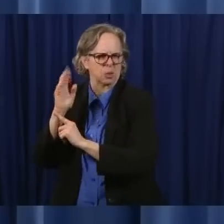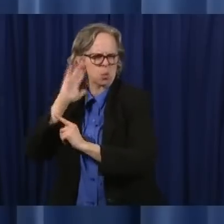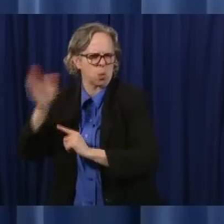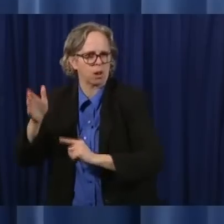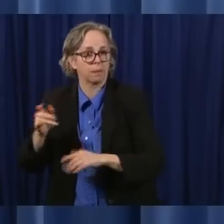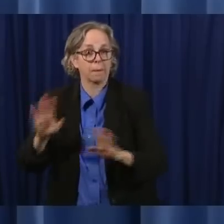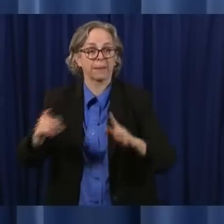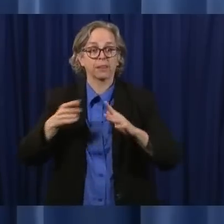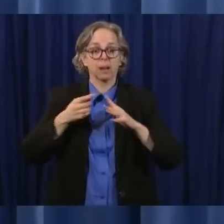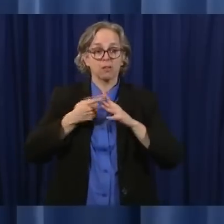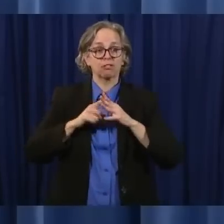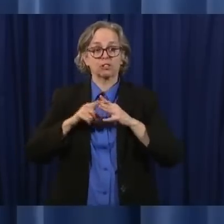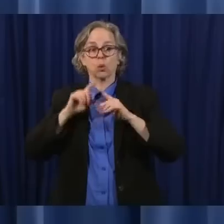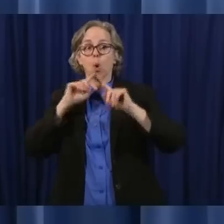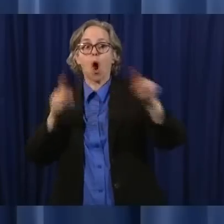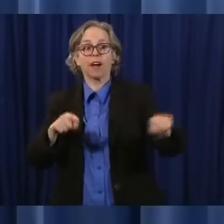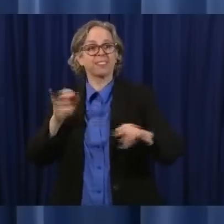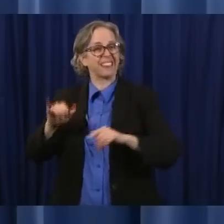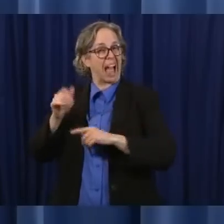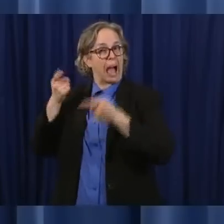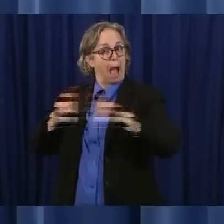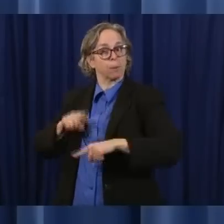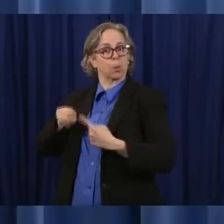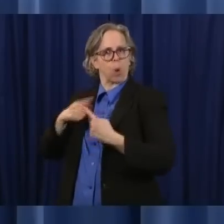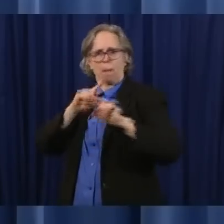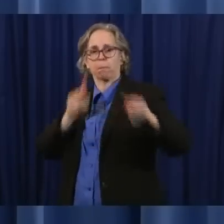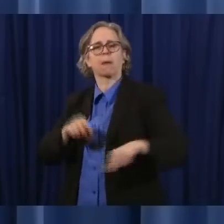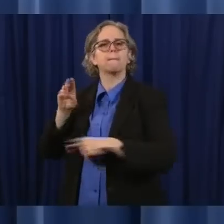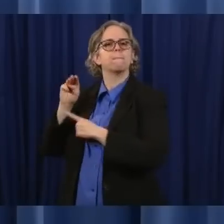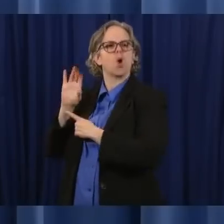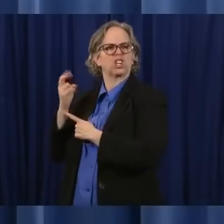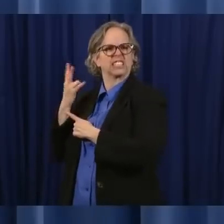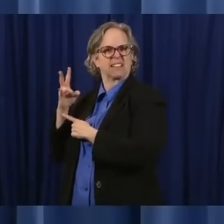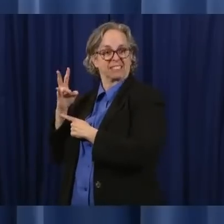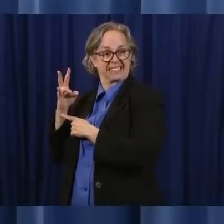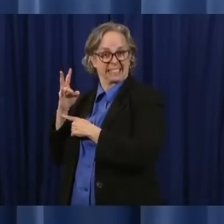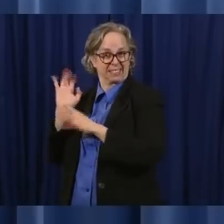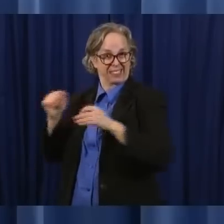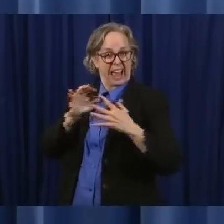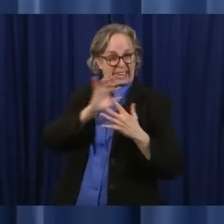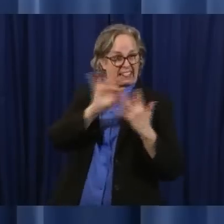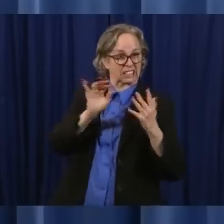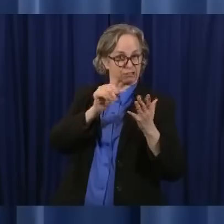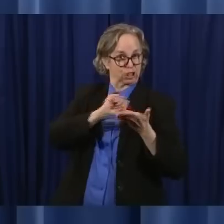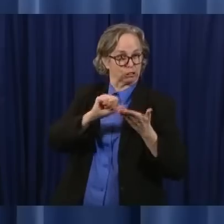ABOUT THIS ORDER THAT DR. ACTON IS ISSUING. AS I SAID ON MARCH 17th, DR.